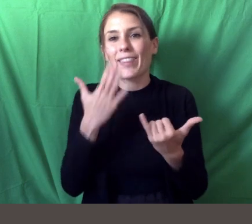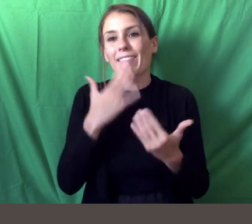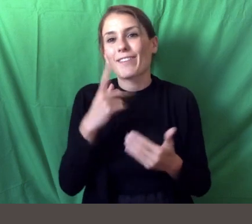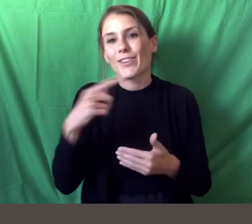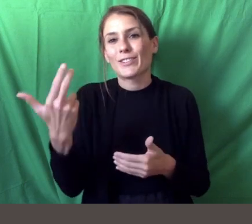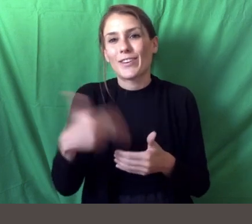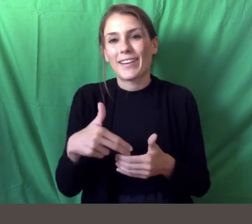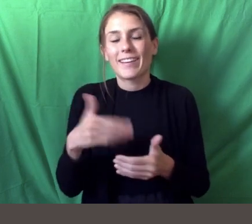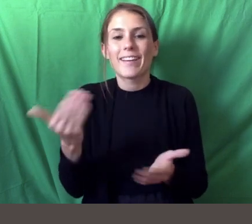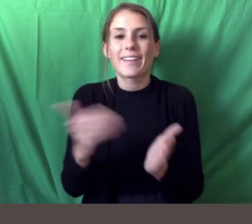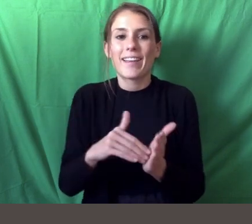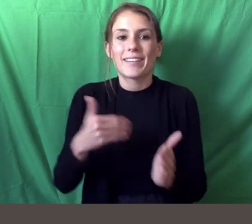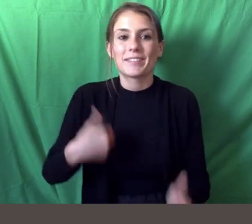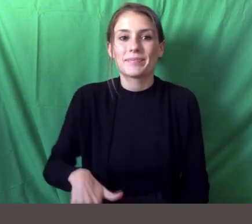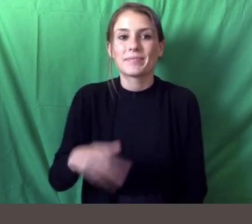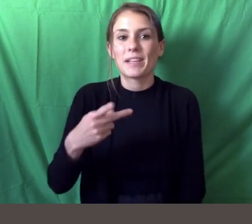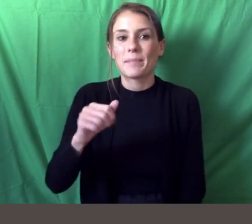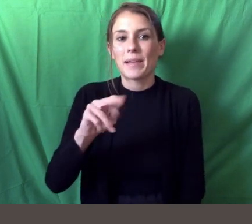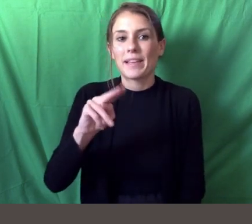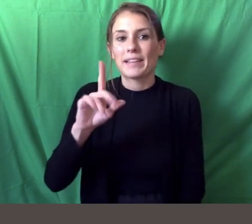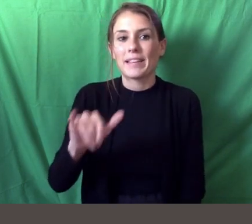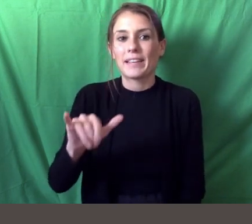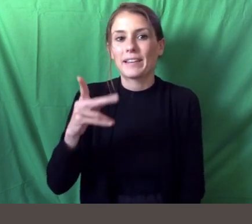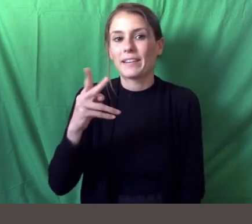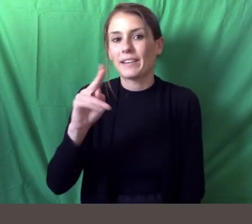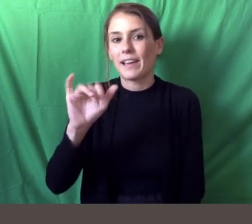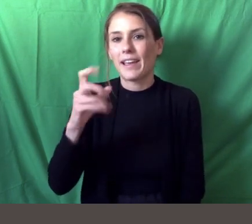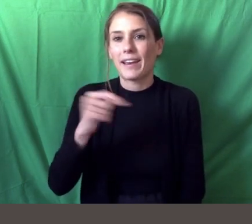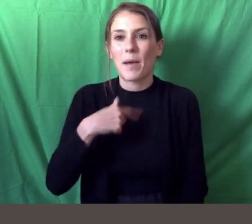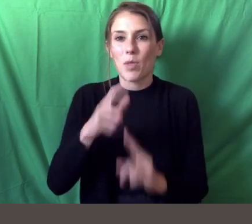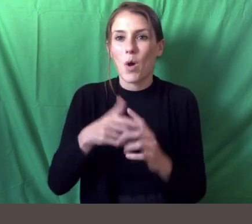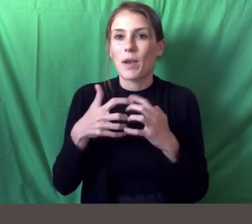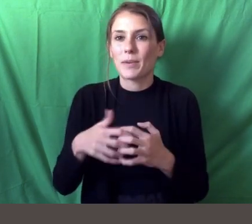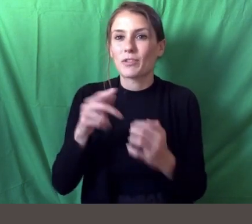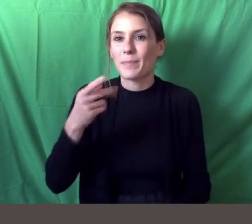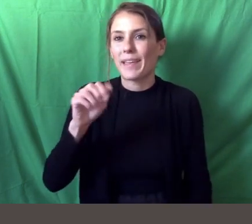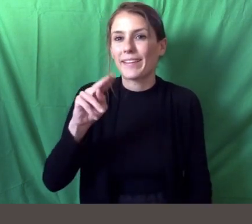Again, my name is Pandy Knight, and I'm the Automation Panda. Happy testing out there!